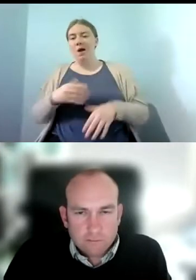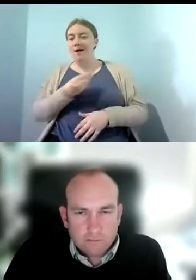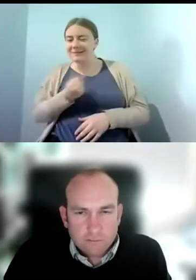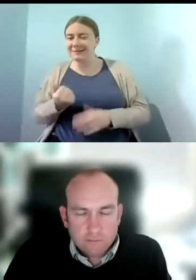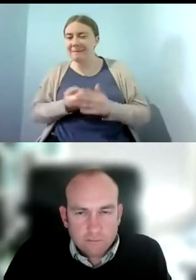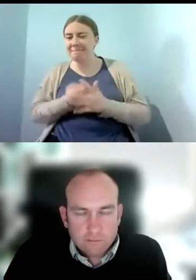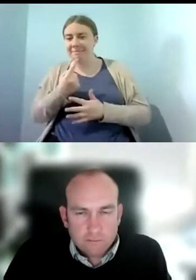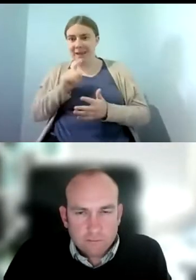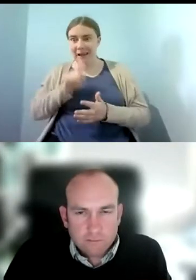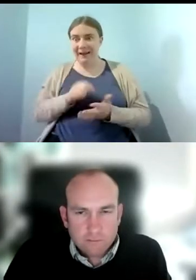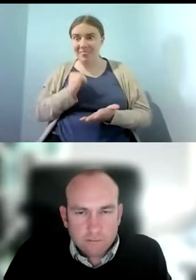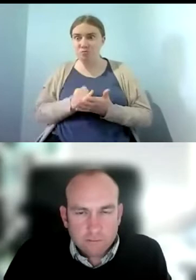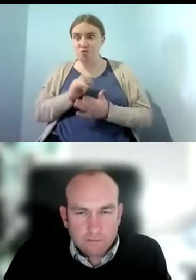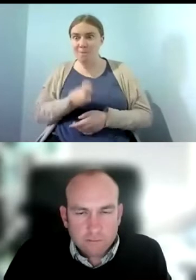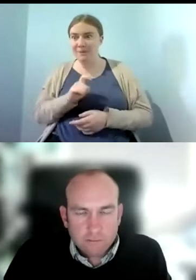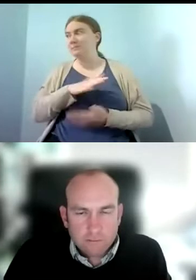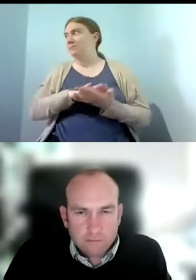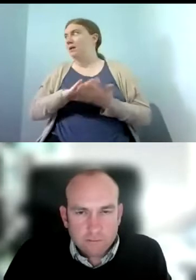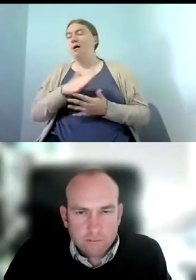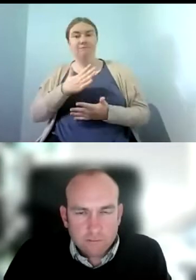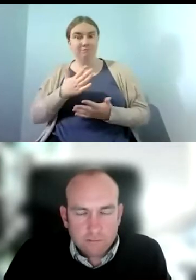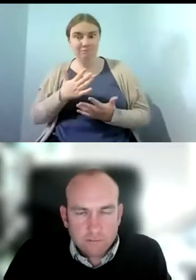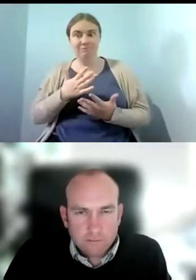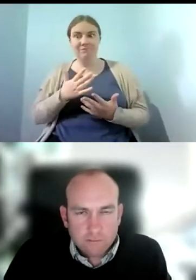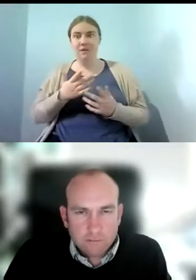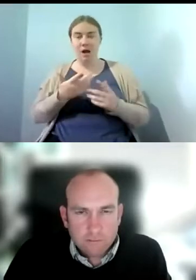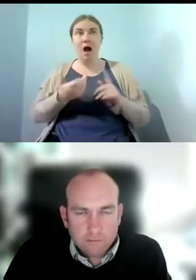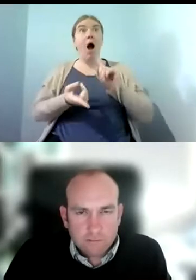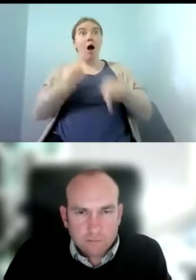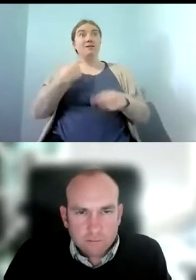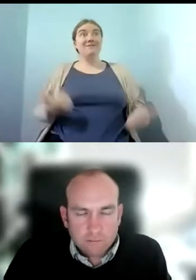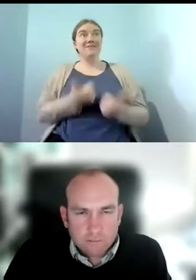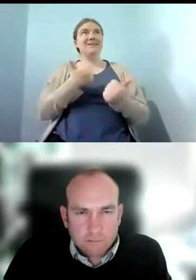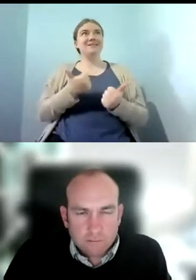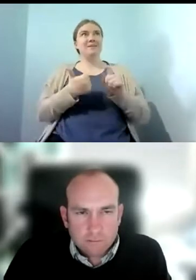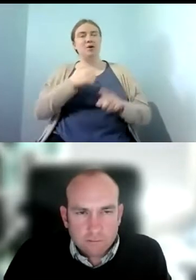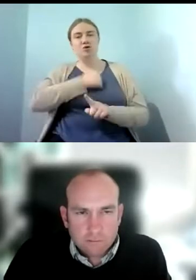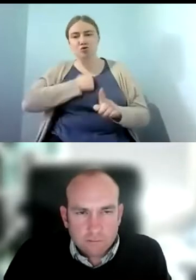clicking the wrong button which meant that i it said i'd answered and i so apologies if i did cut